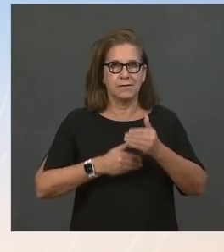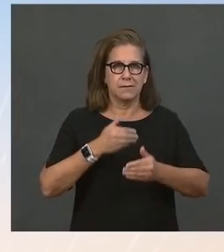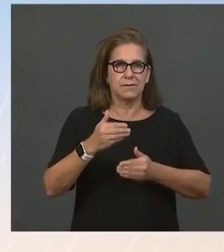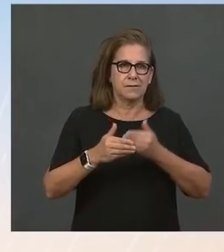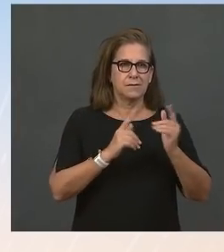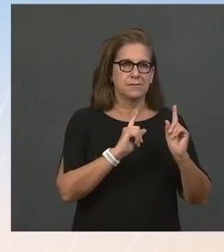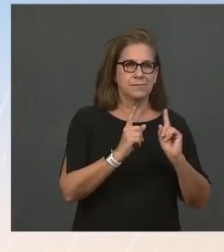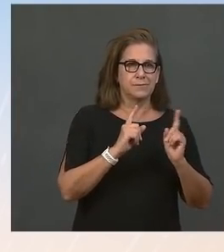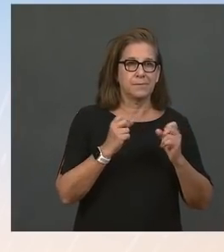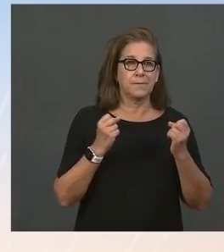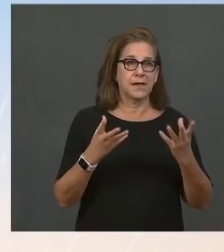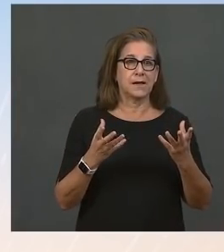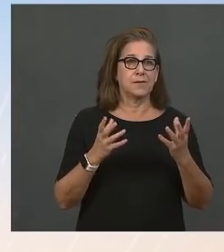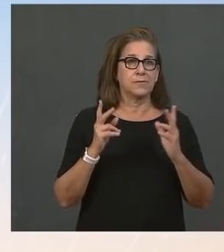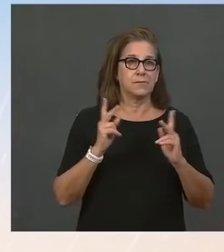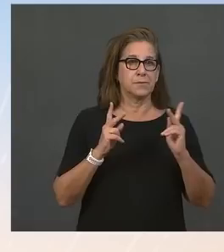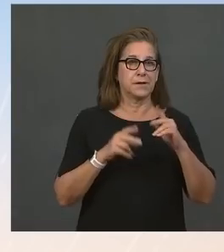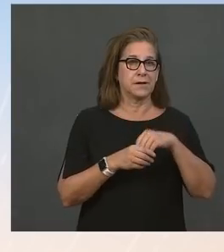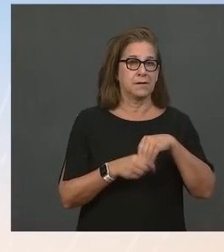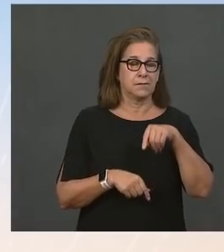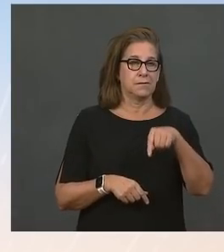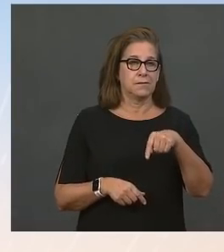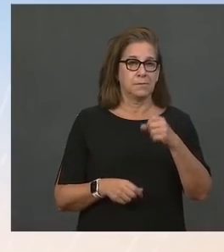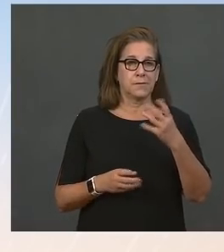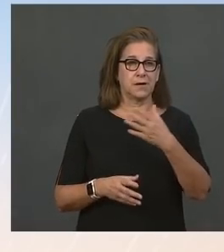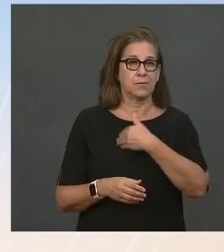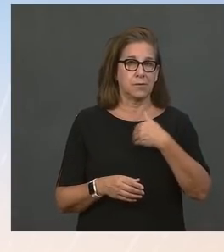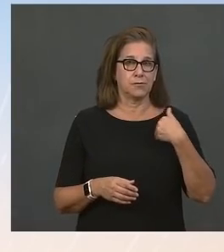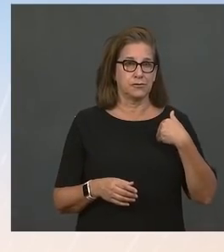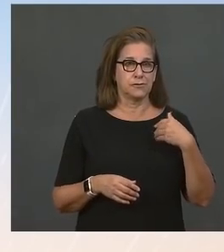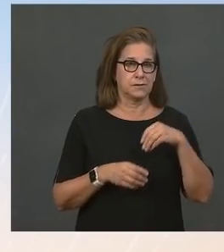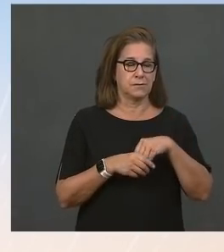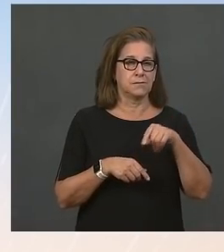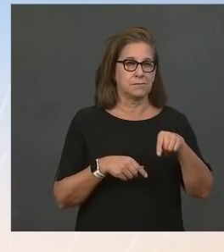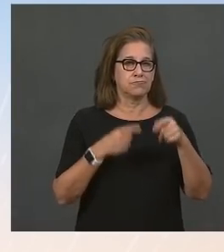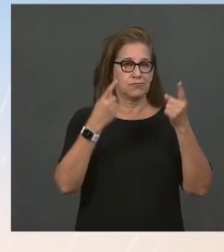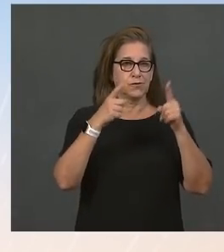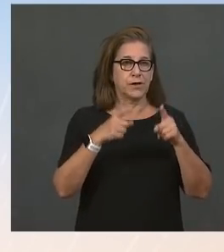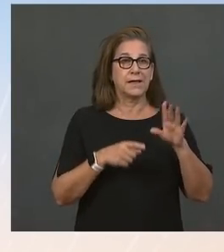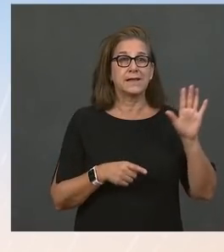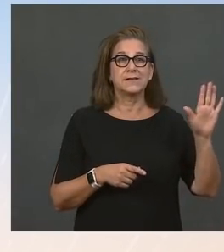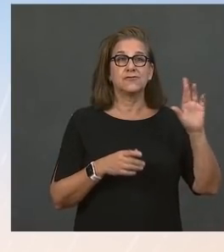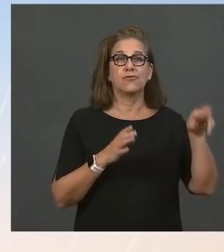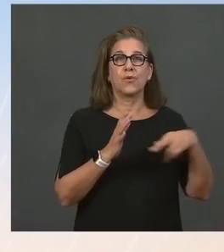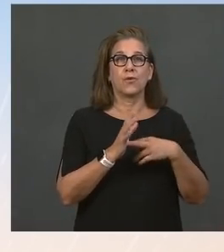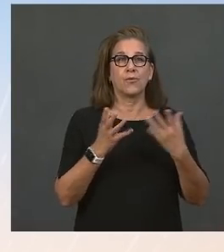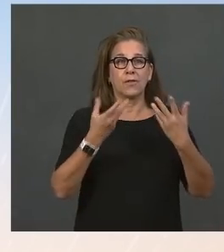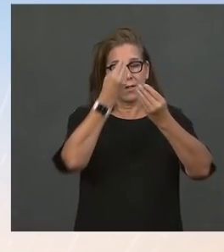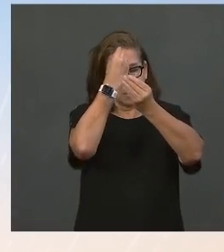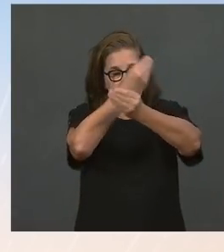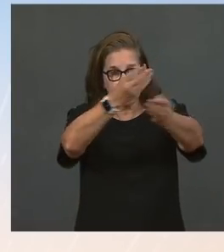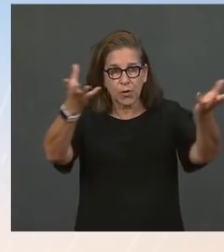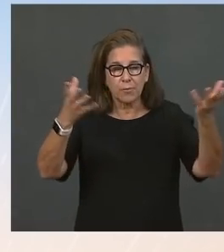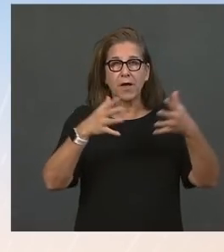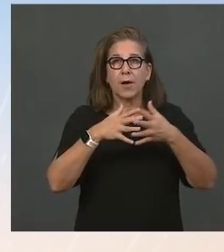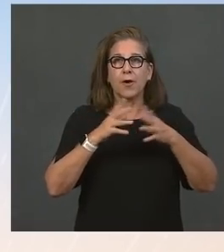that part of his role is talking to the American public about the benefits of these packages and explaining to them beyond sometimes the noise --